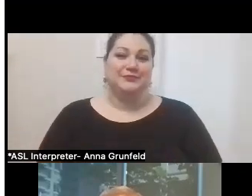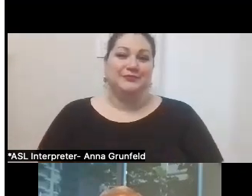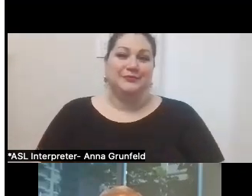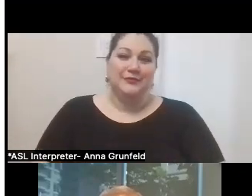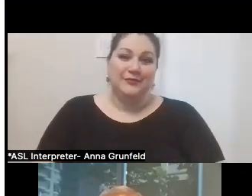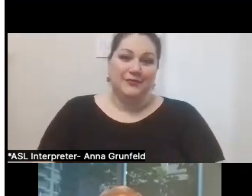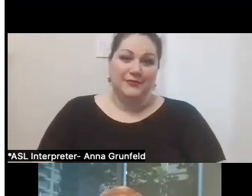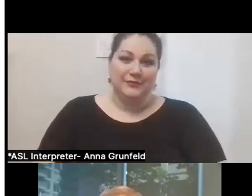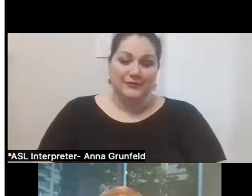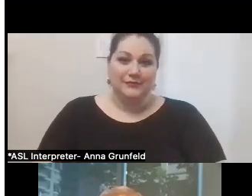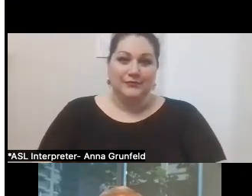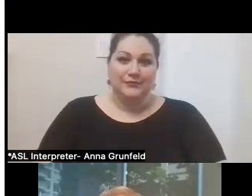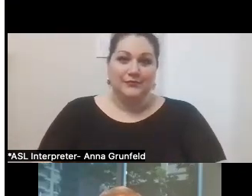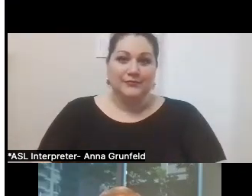Could I have the first slide, please?